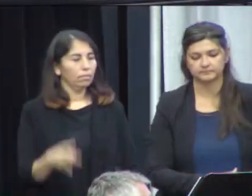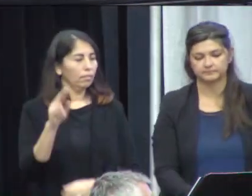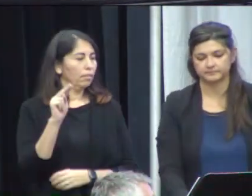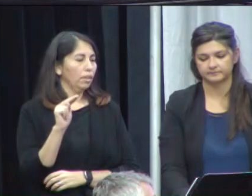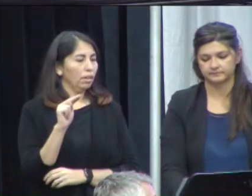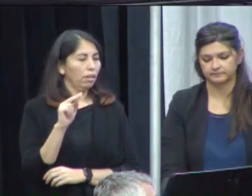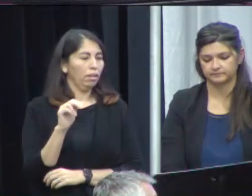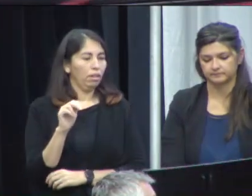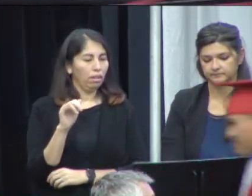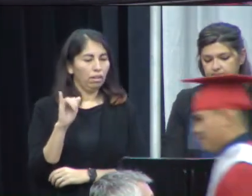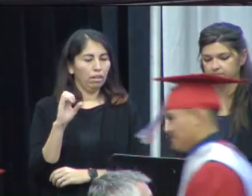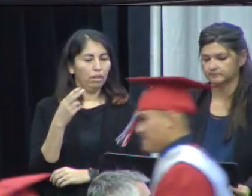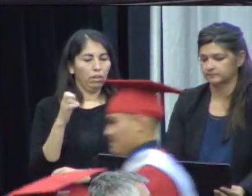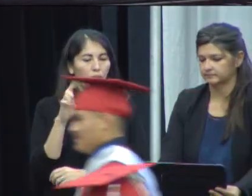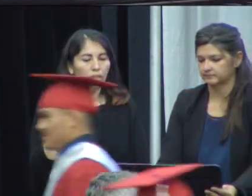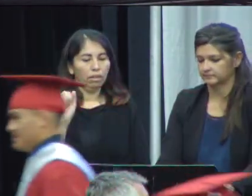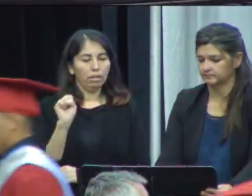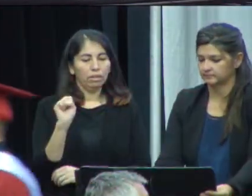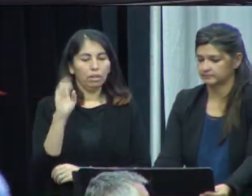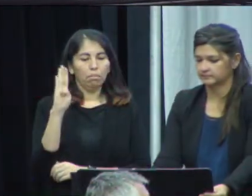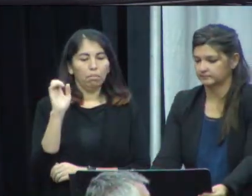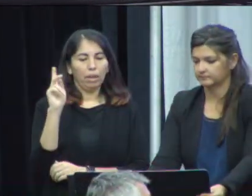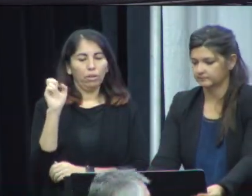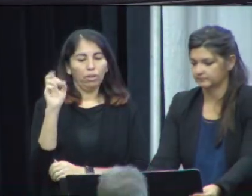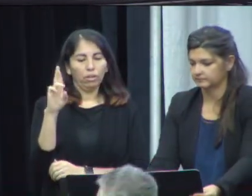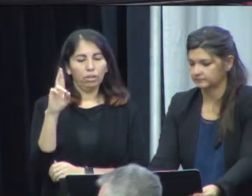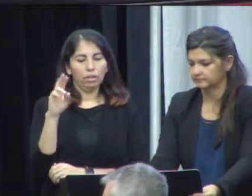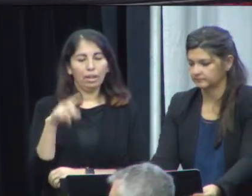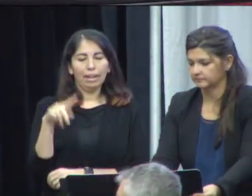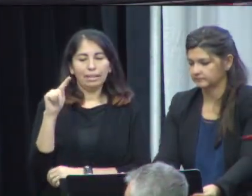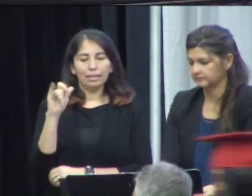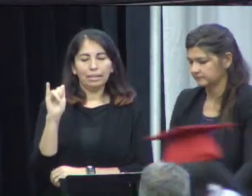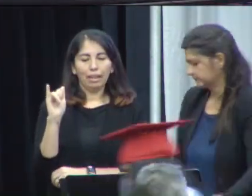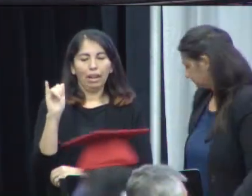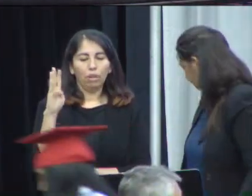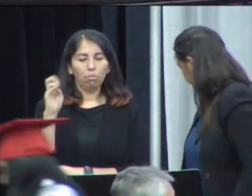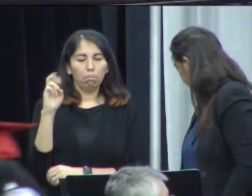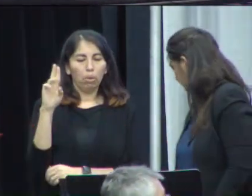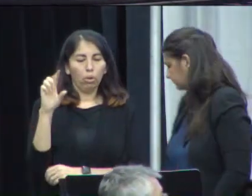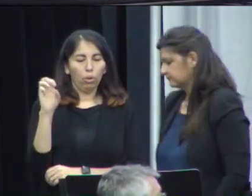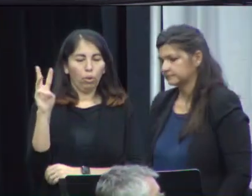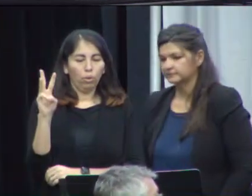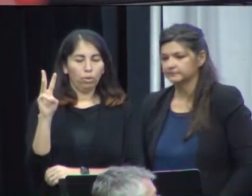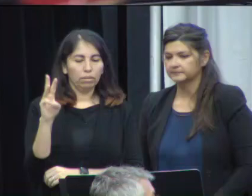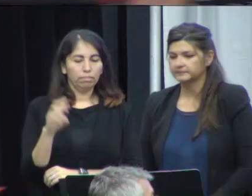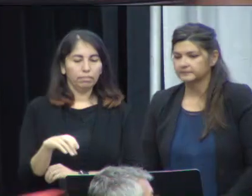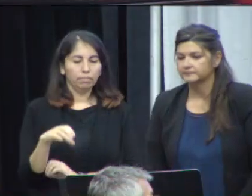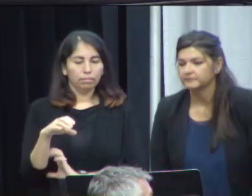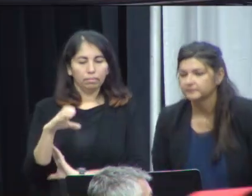(audience applauds) Ty Barlow. (audience applauds) Cindy Baron.